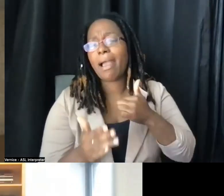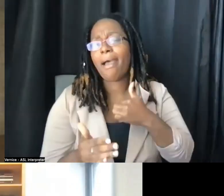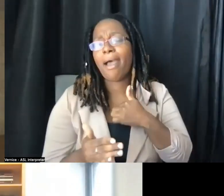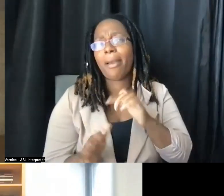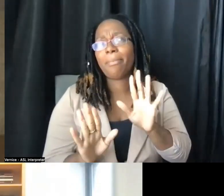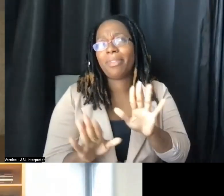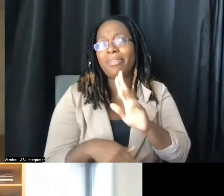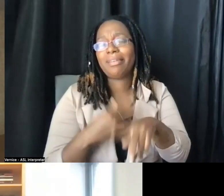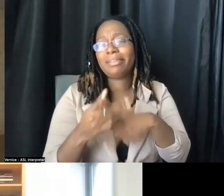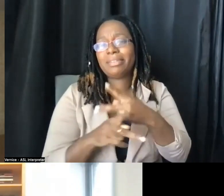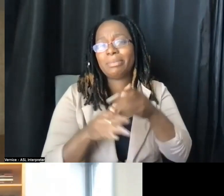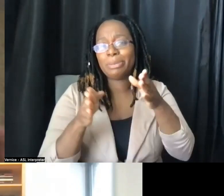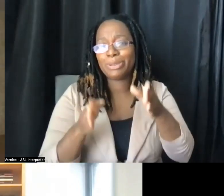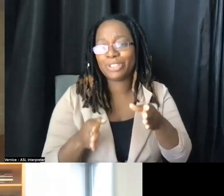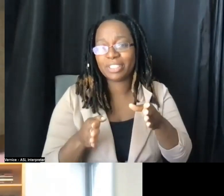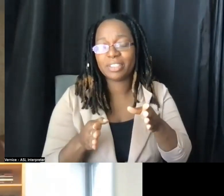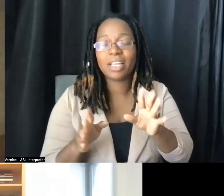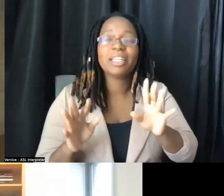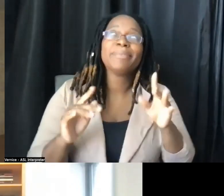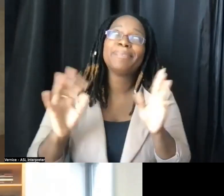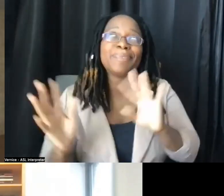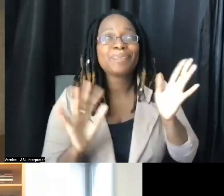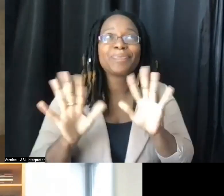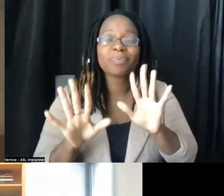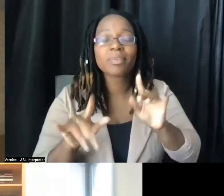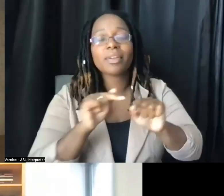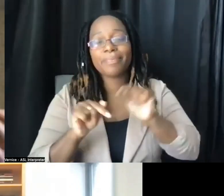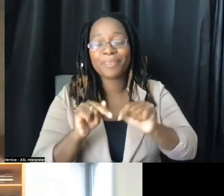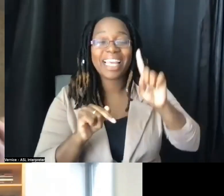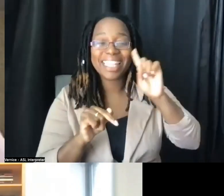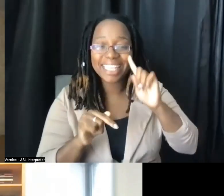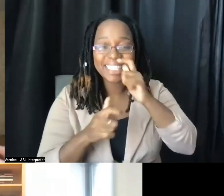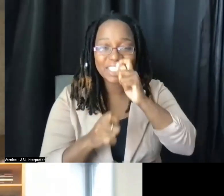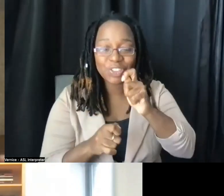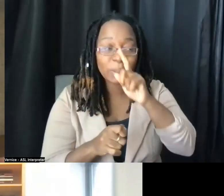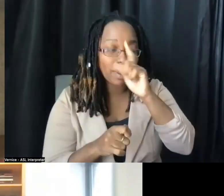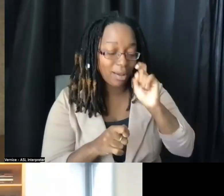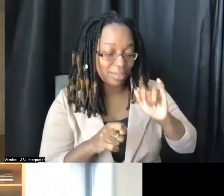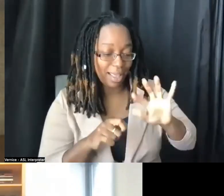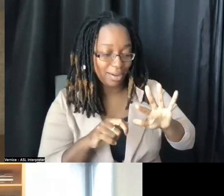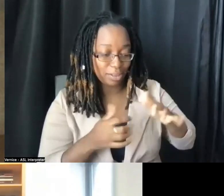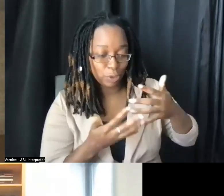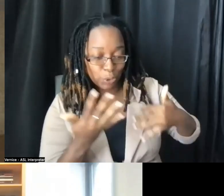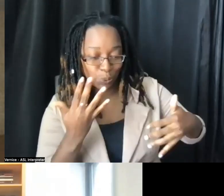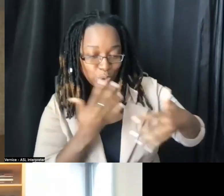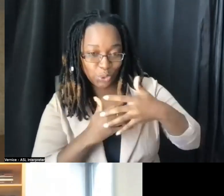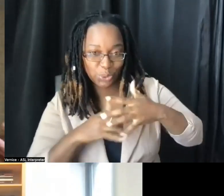So, usually, I am the type of person I think it is interesting, because social anxiety